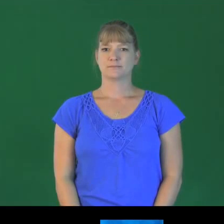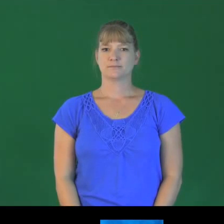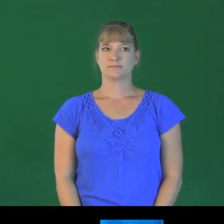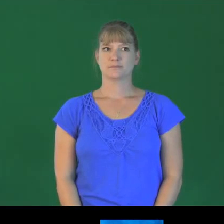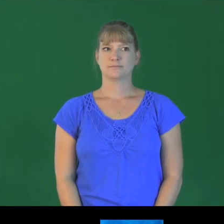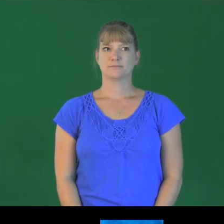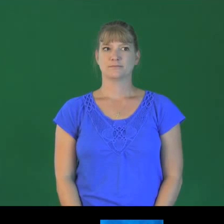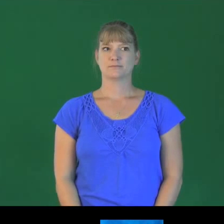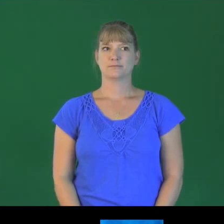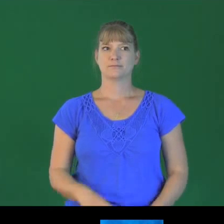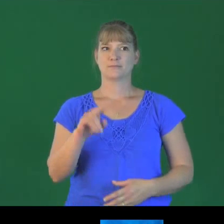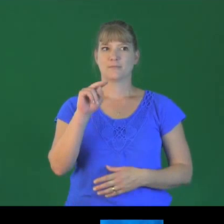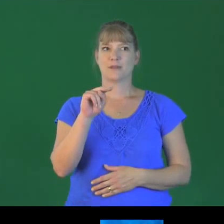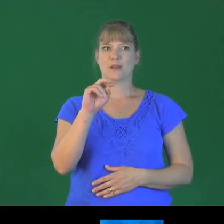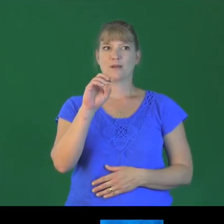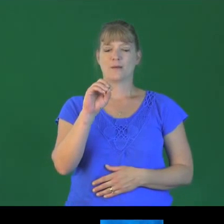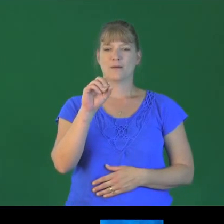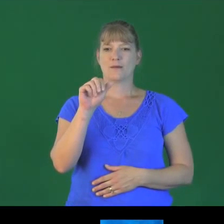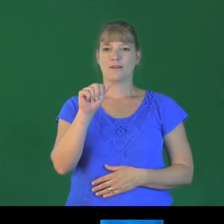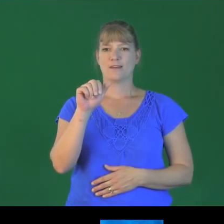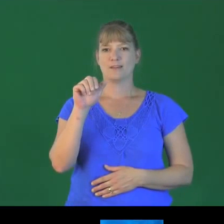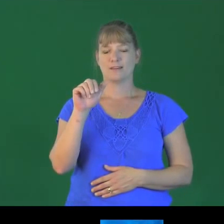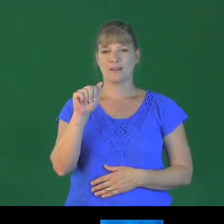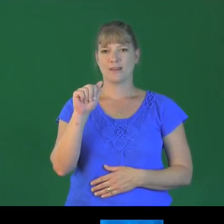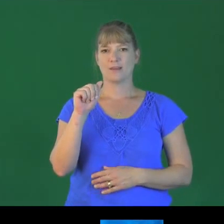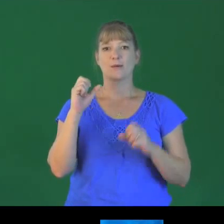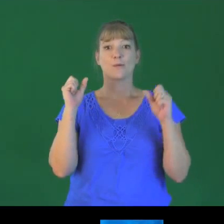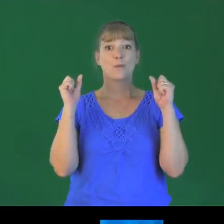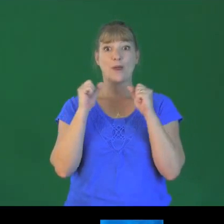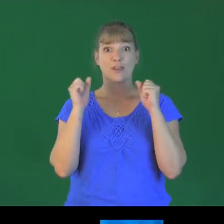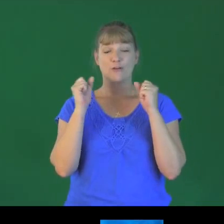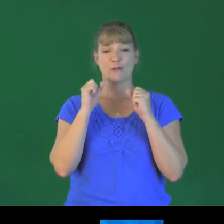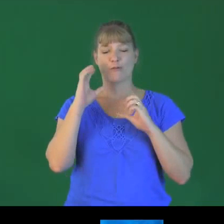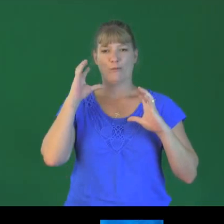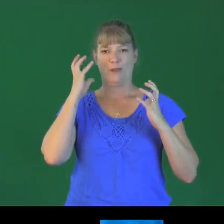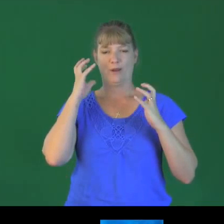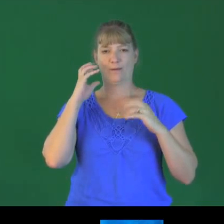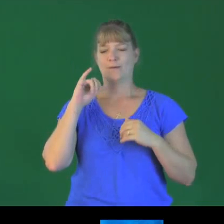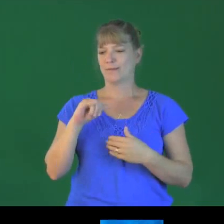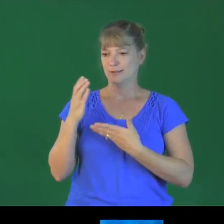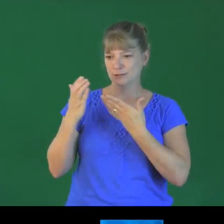NOAA Weather Radio is a service, that will alert